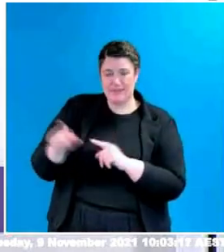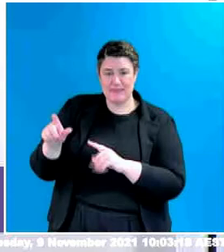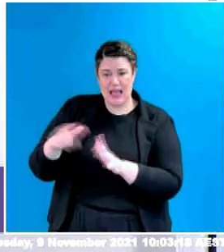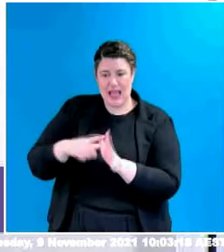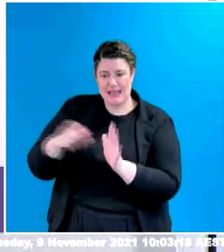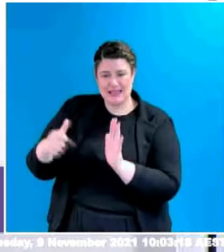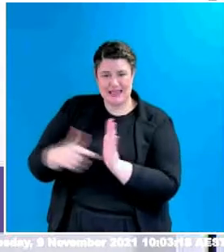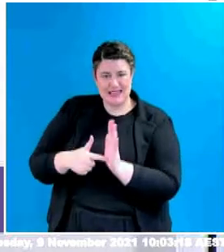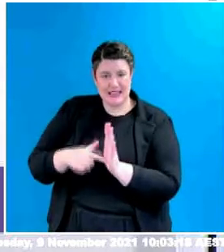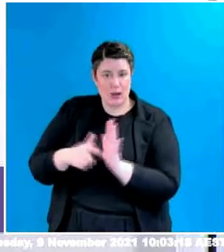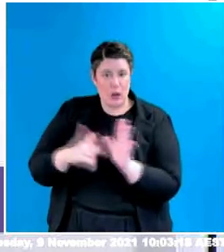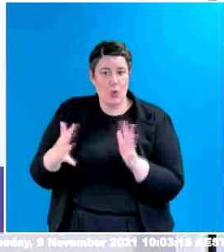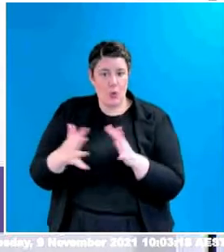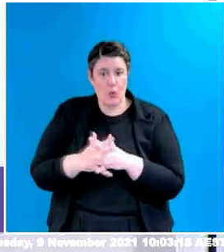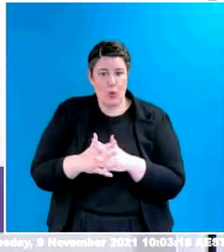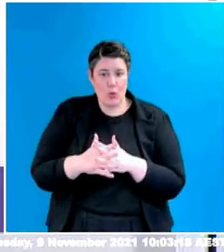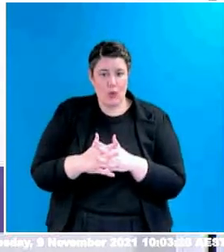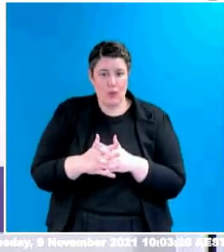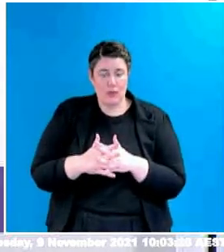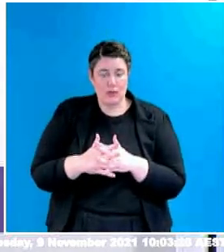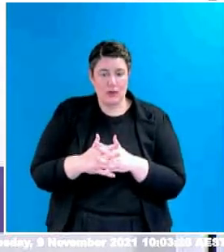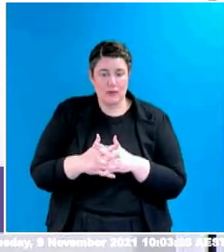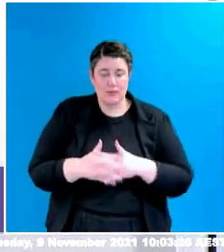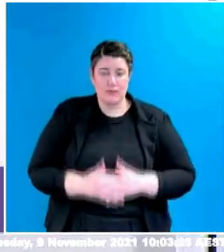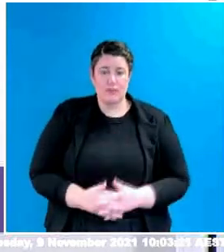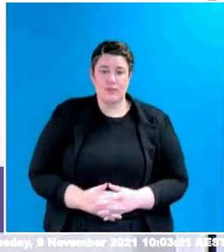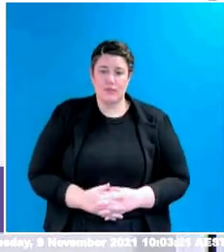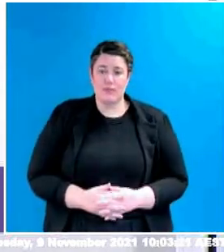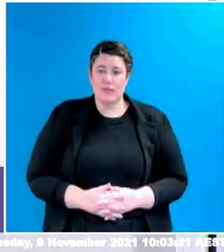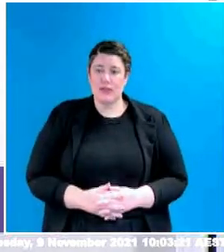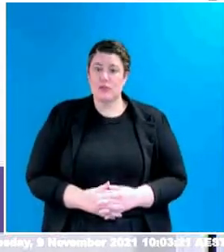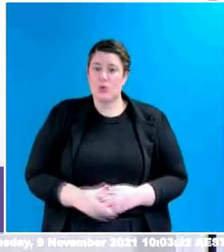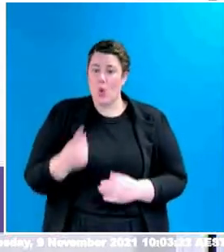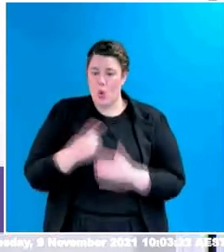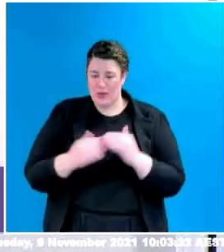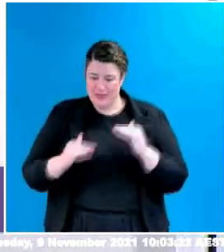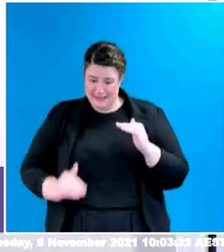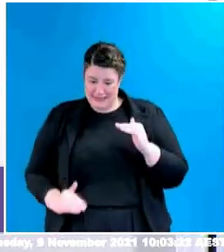The Act says that human rights may be subject only to reasonable limits set by